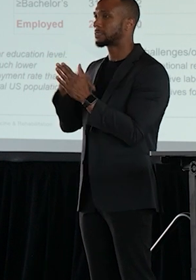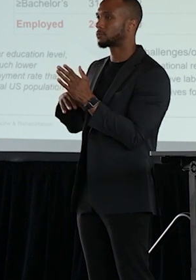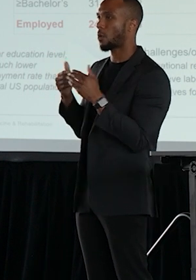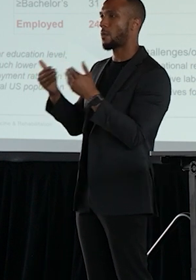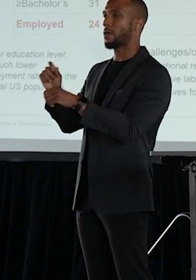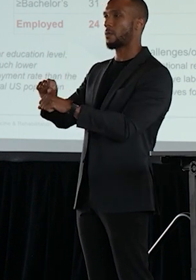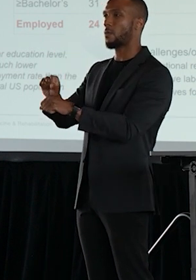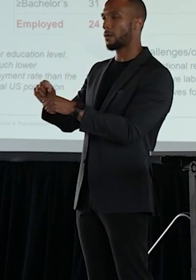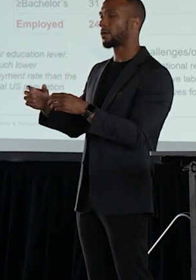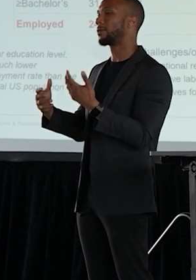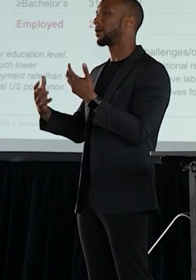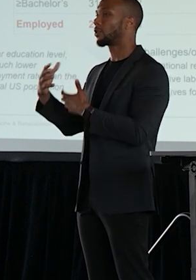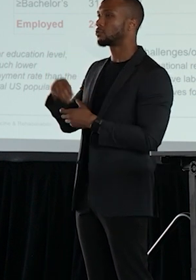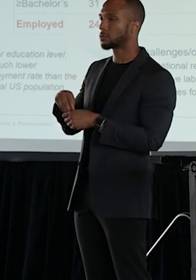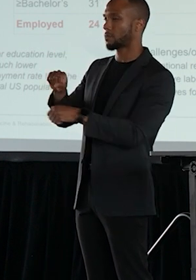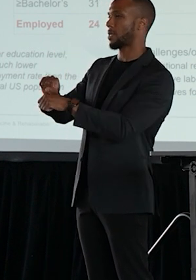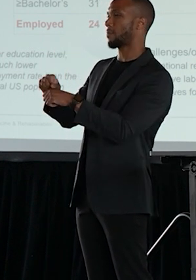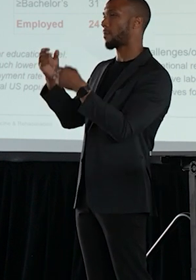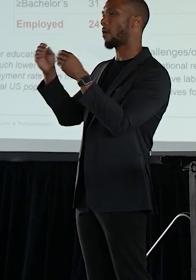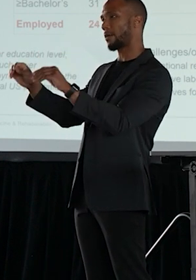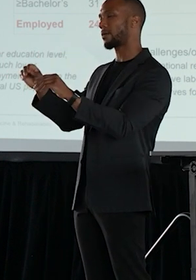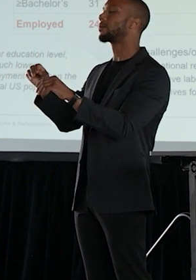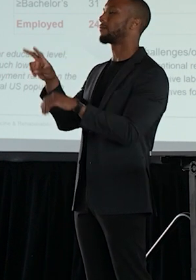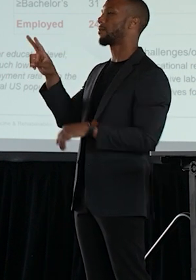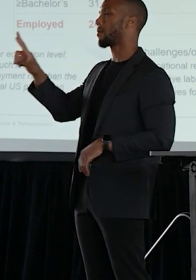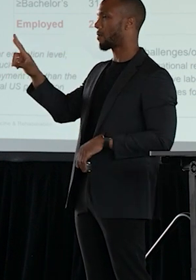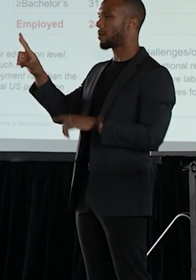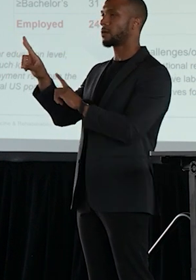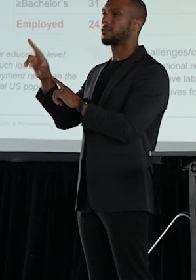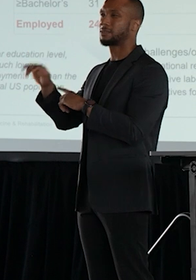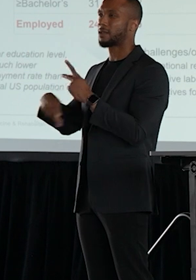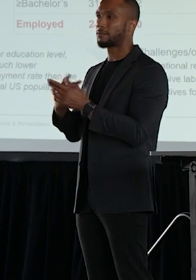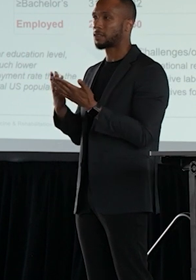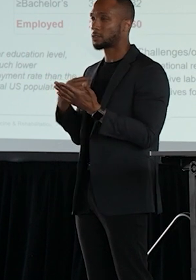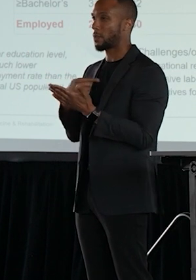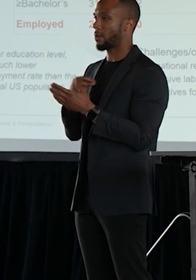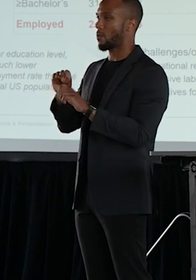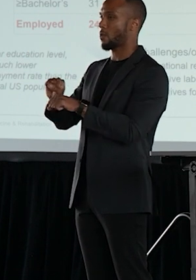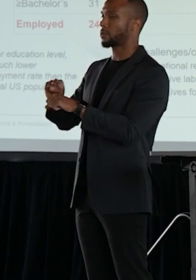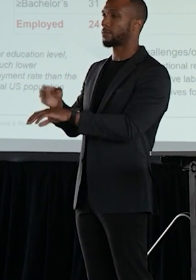What? Inclusive labor market, you know, vocational rehab. These are the same we can work out and use, because we all